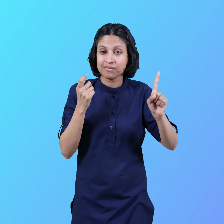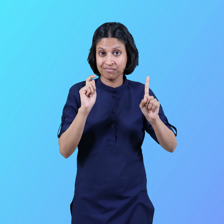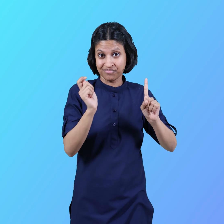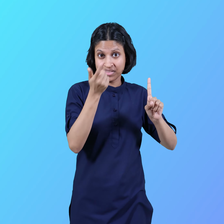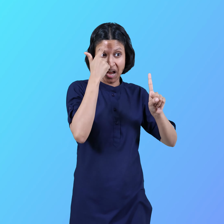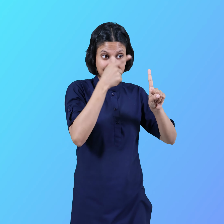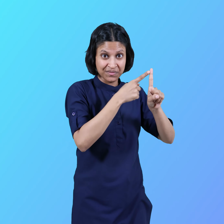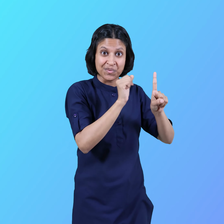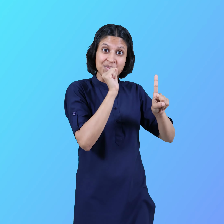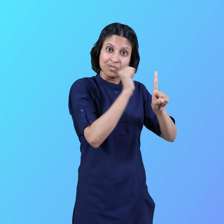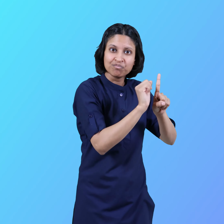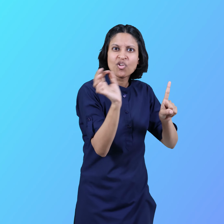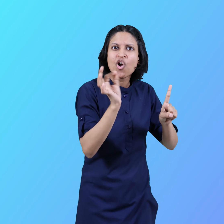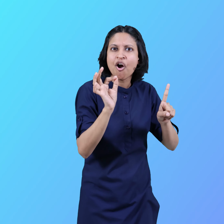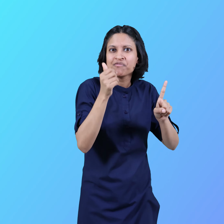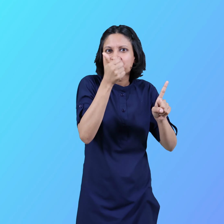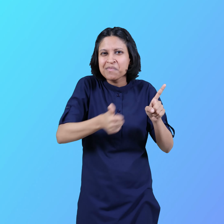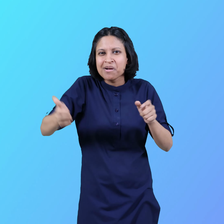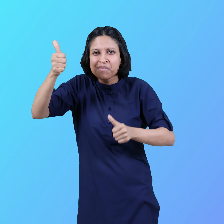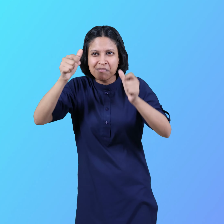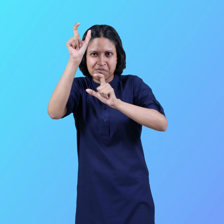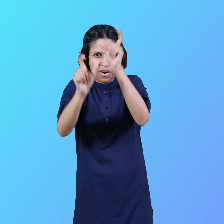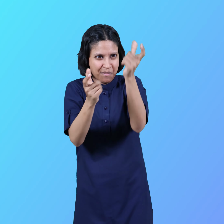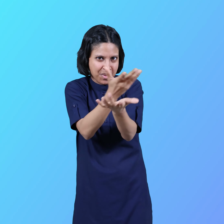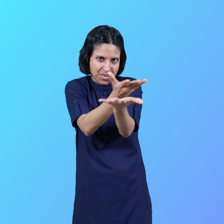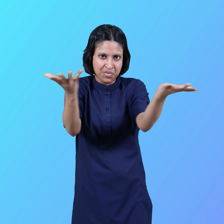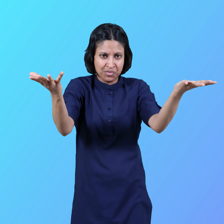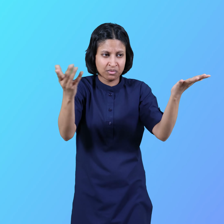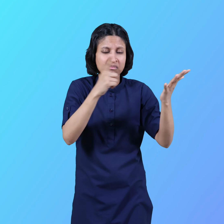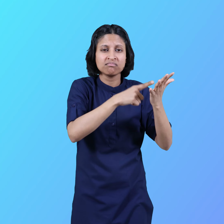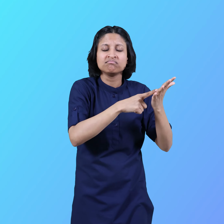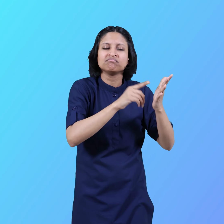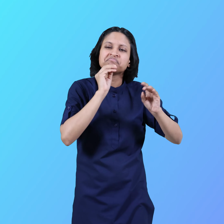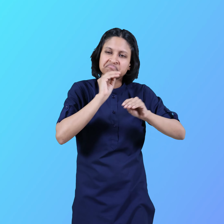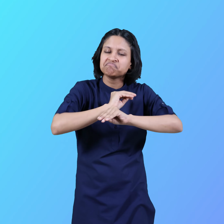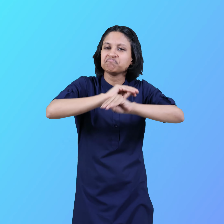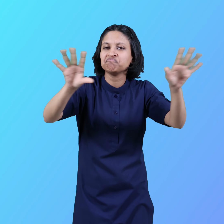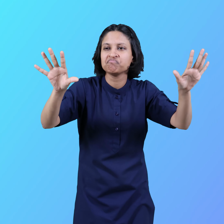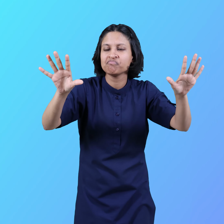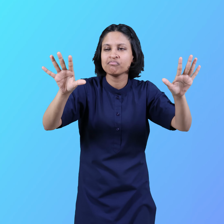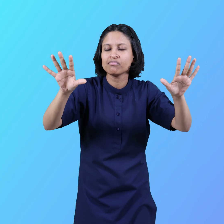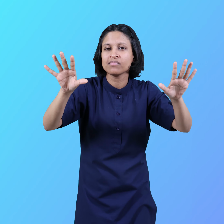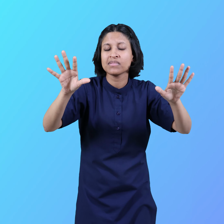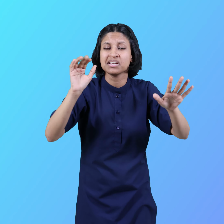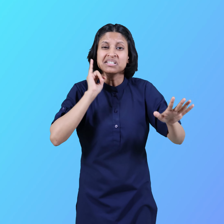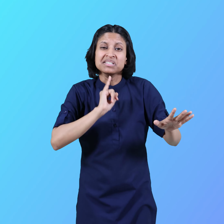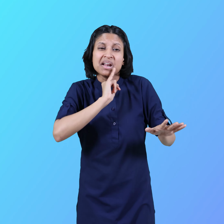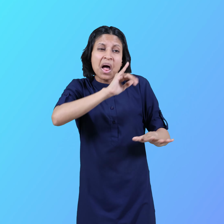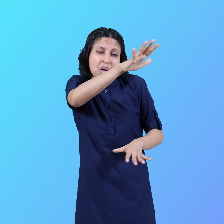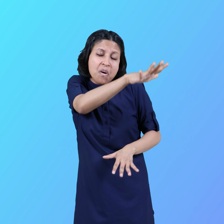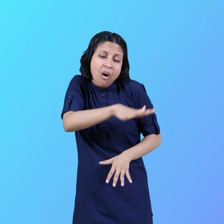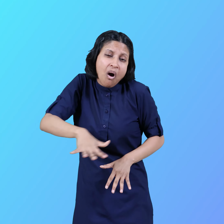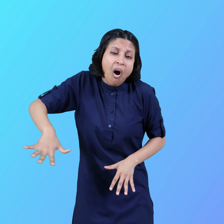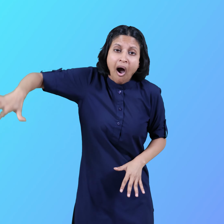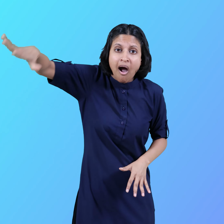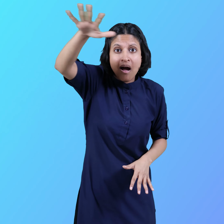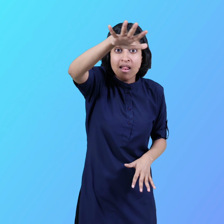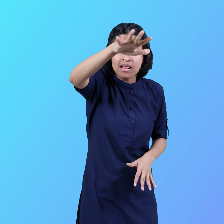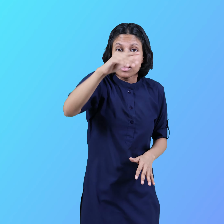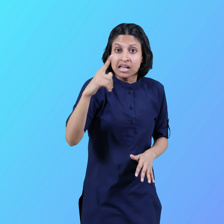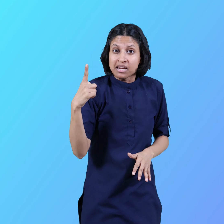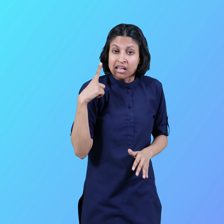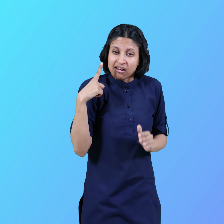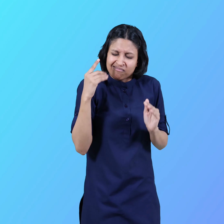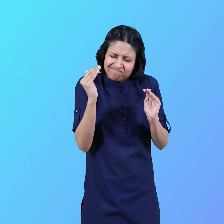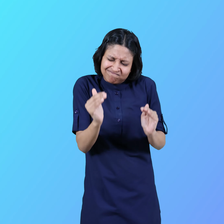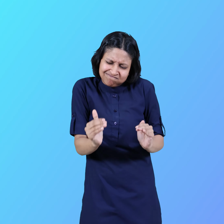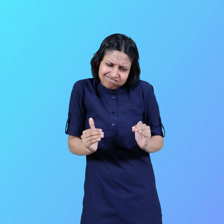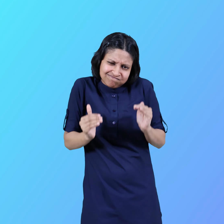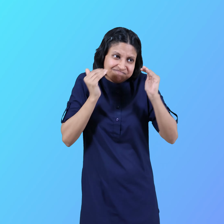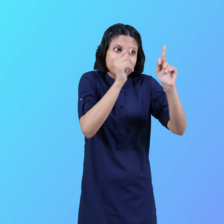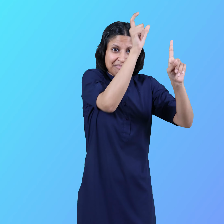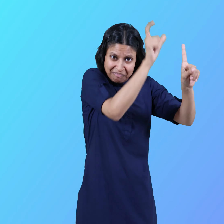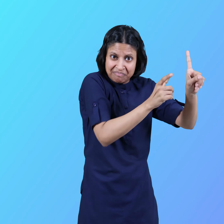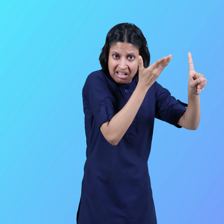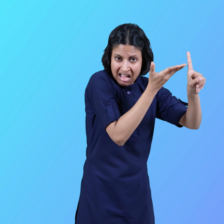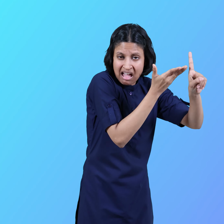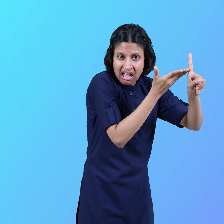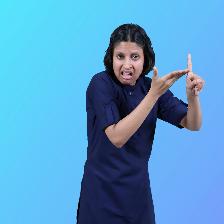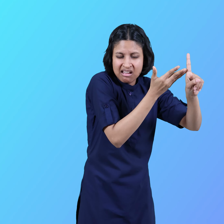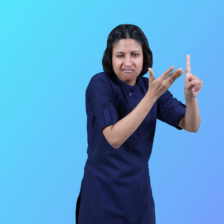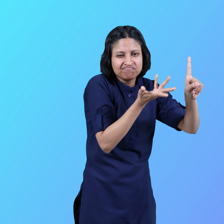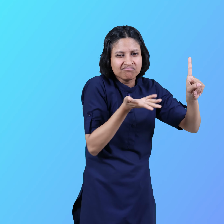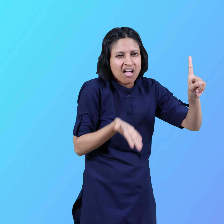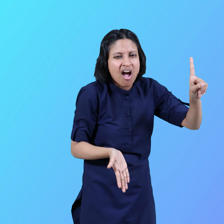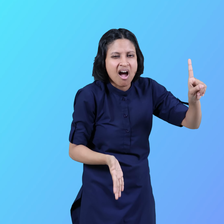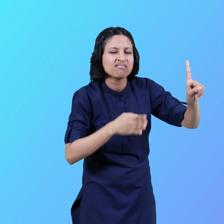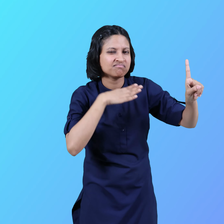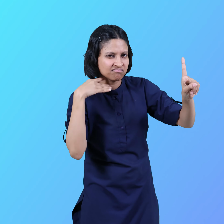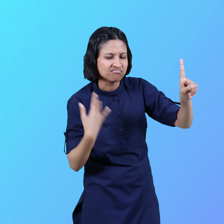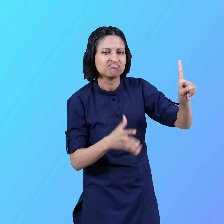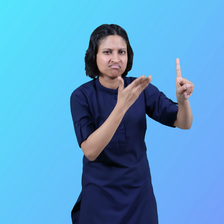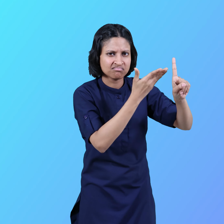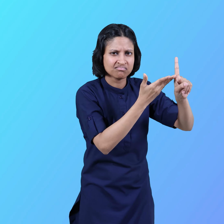King David said to his officers, “You know that a very important leader died today in Israel.